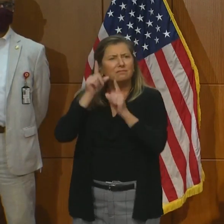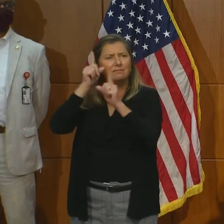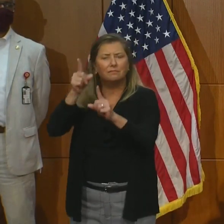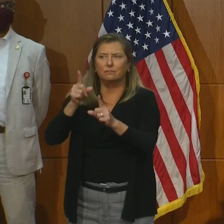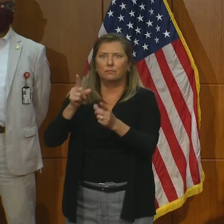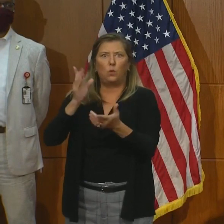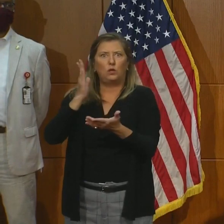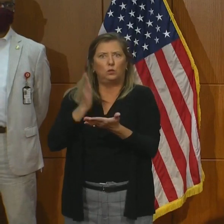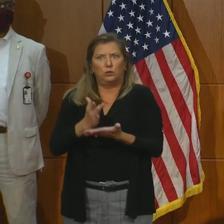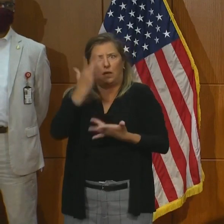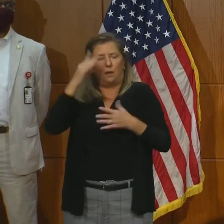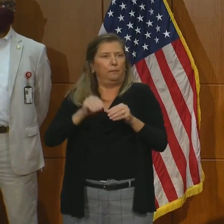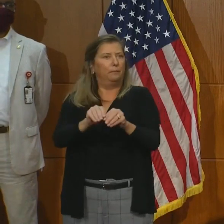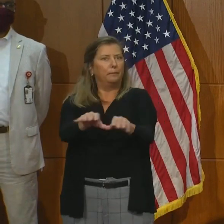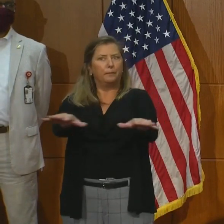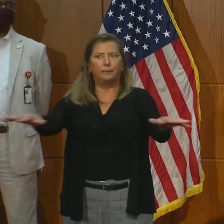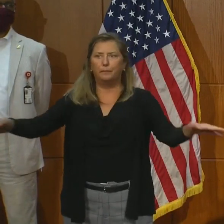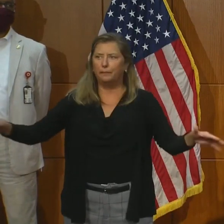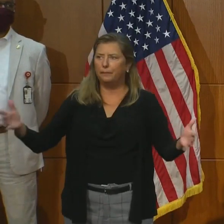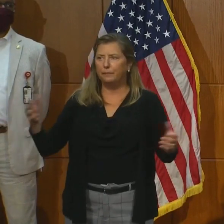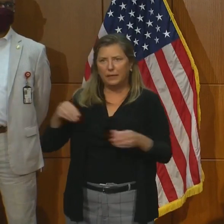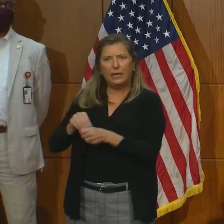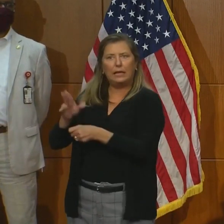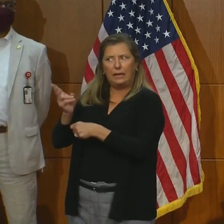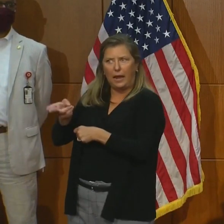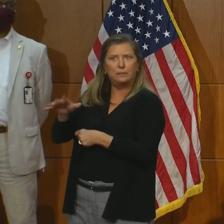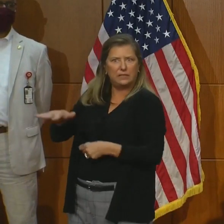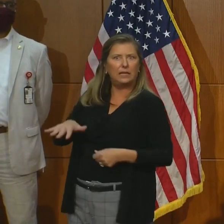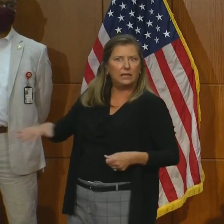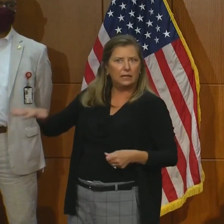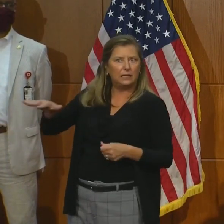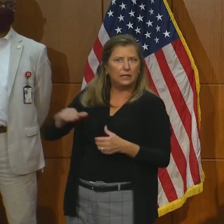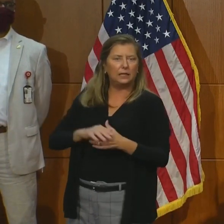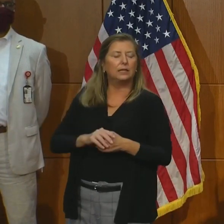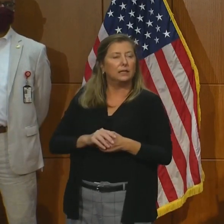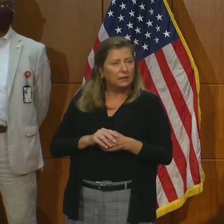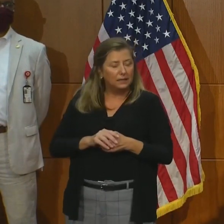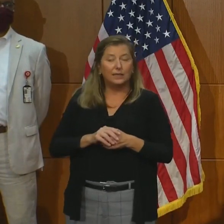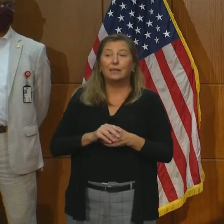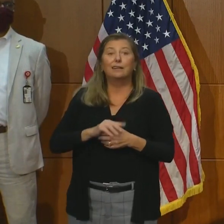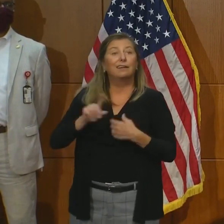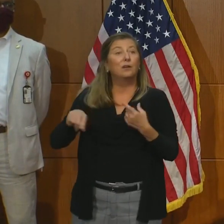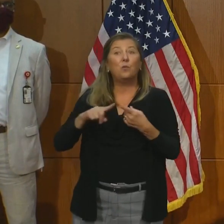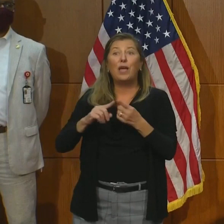THIS INCLUDES PARTIES INDOORS AND OUTDOORS THIS IS ABOUT